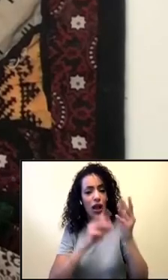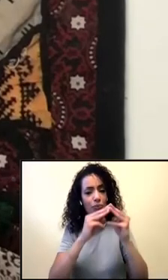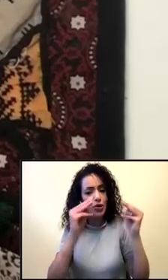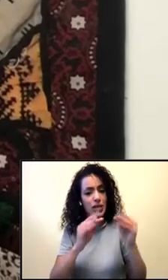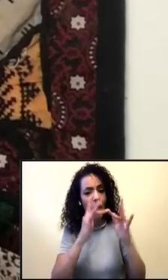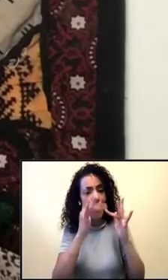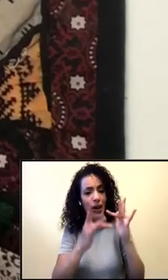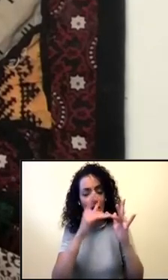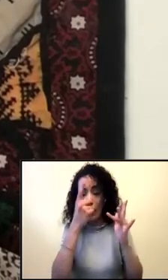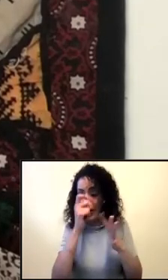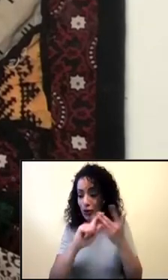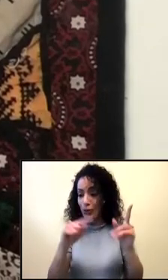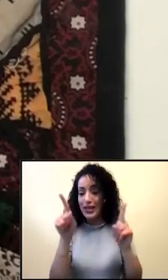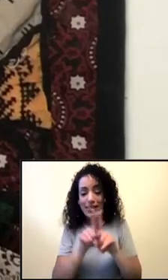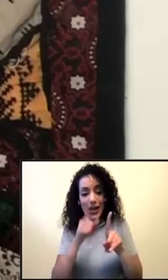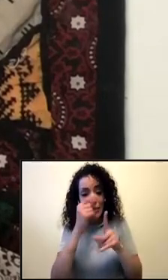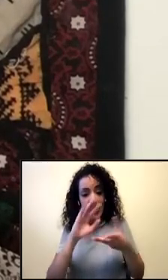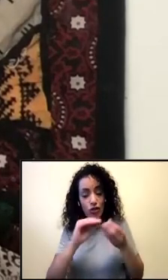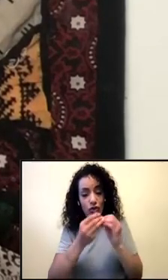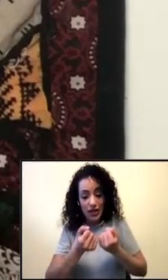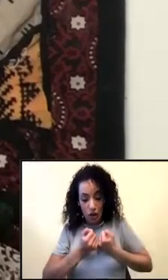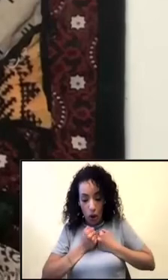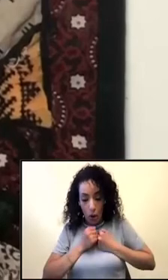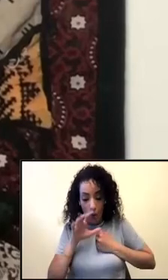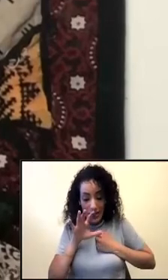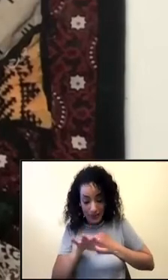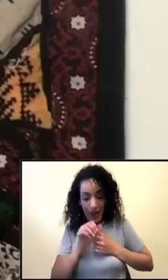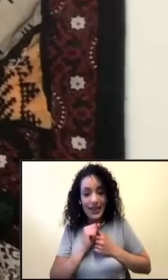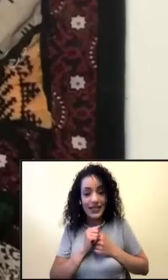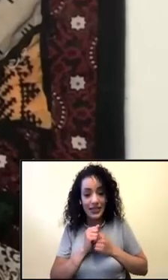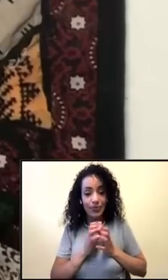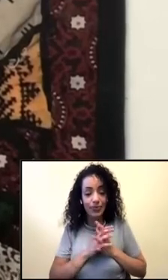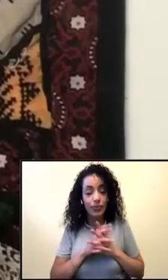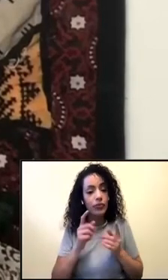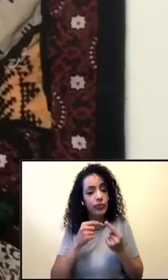we can create our own spaces. But what we've done at Everyday Muslim is like yes we've